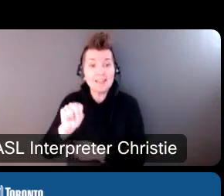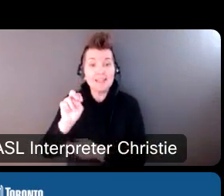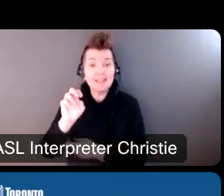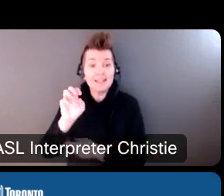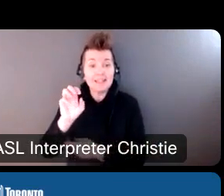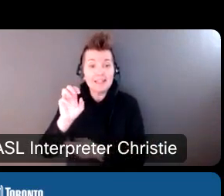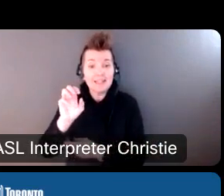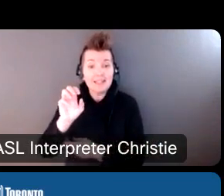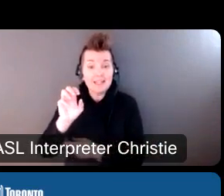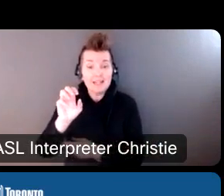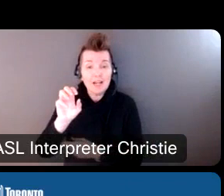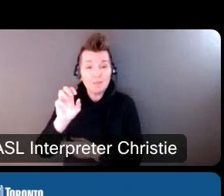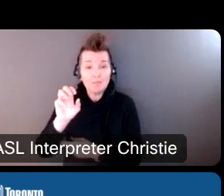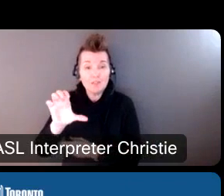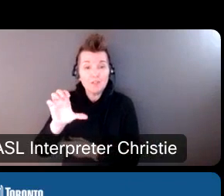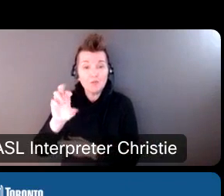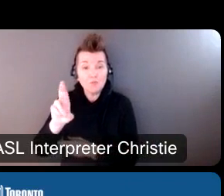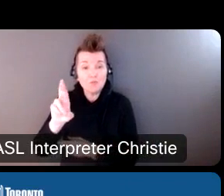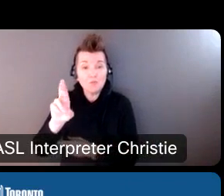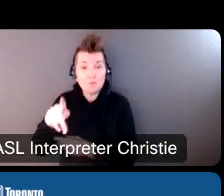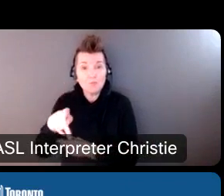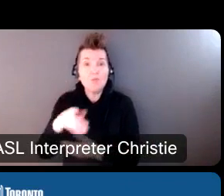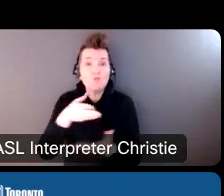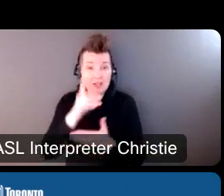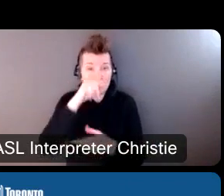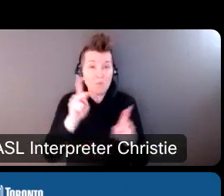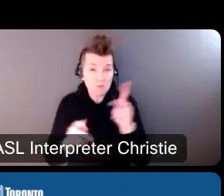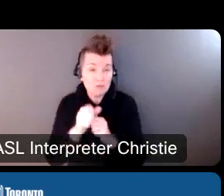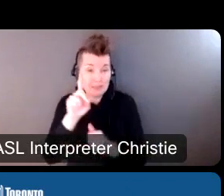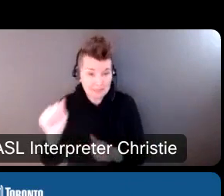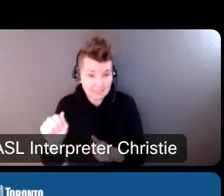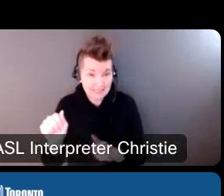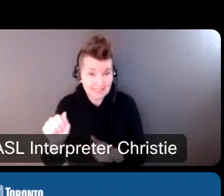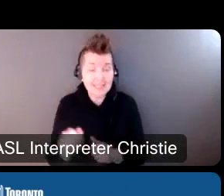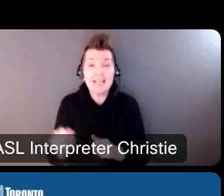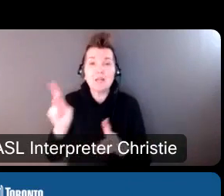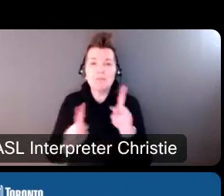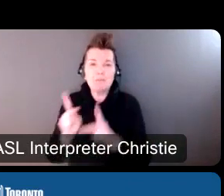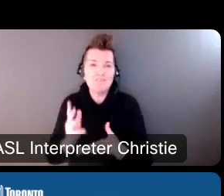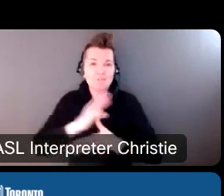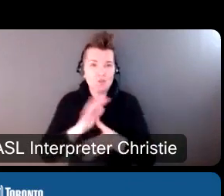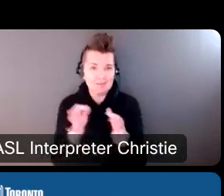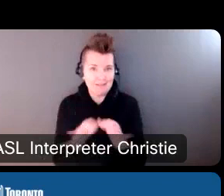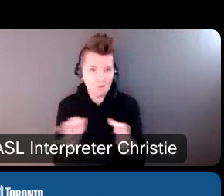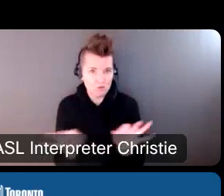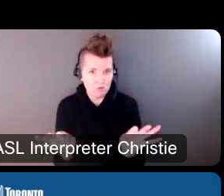people-first language is used throughout this presentation. In the context of this meeting, access and accessibility